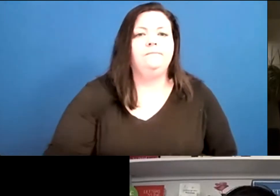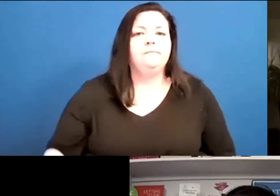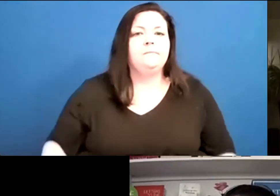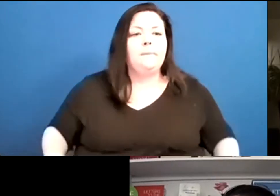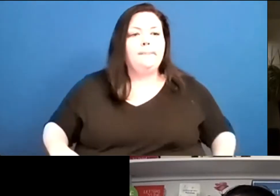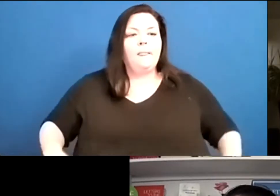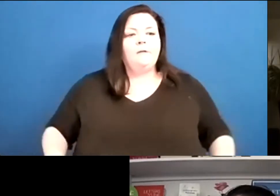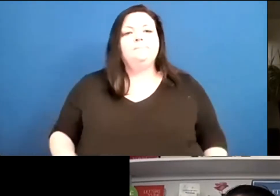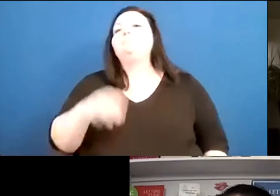"Wilderness Wandering"